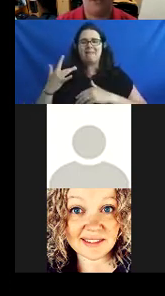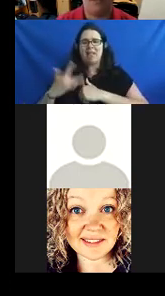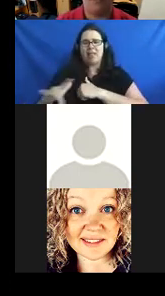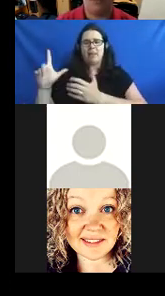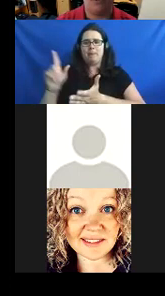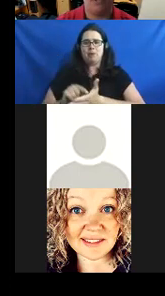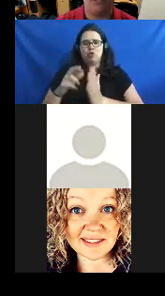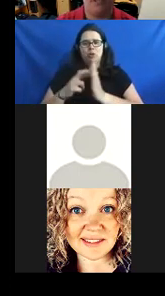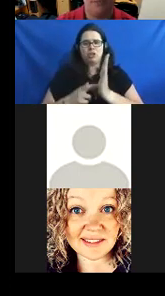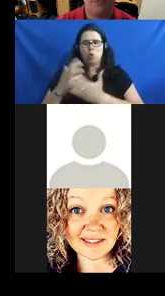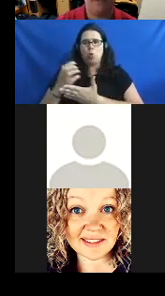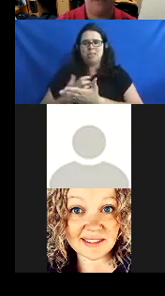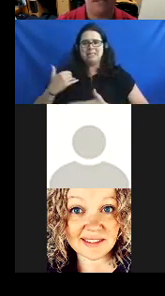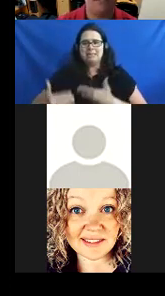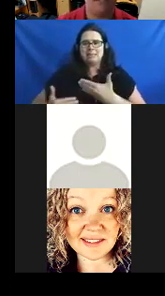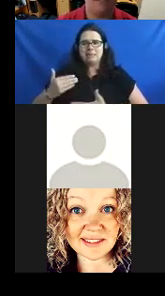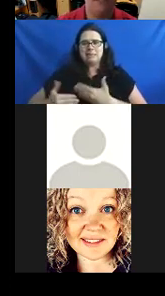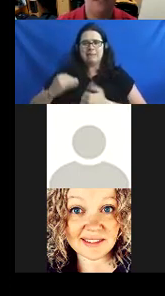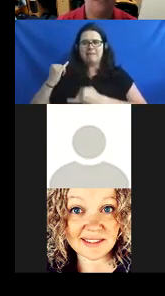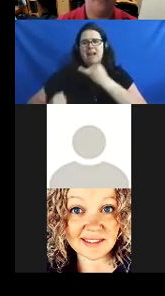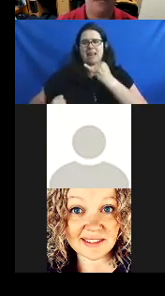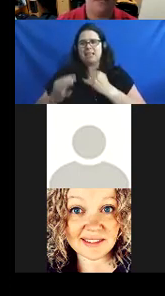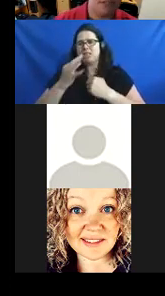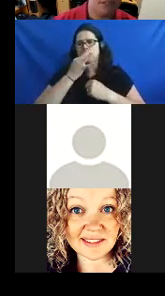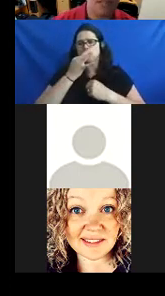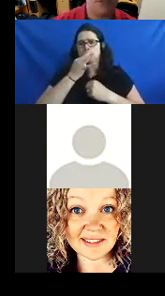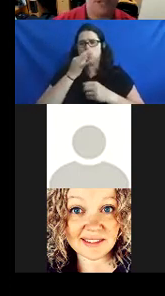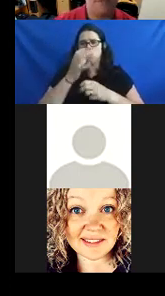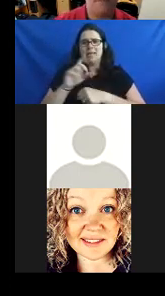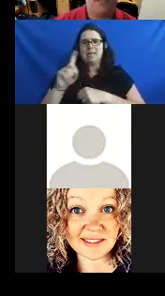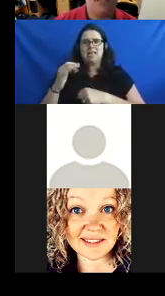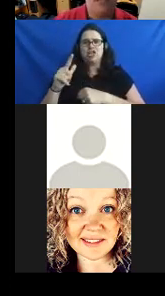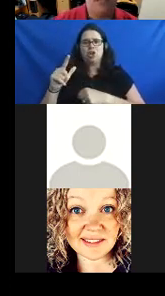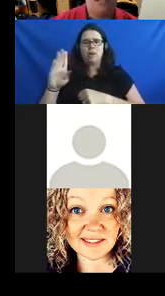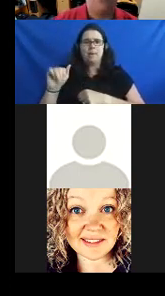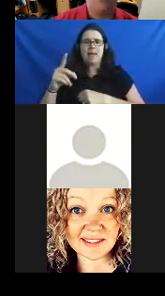BECAUSE WE ARE FINALIZING THE DIGITAL BADGE.